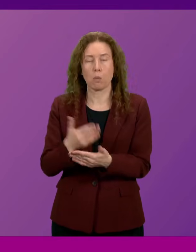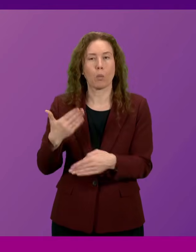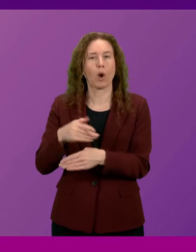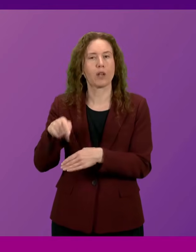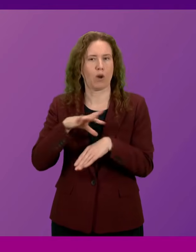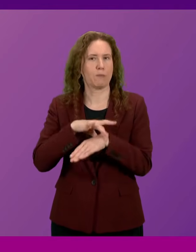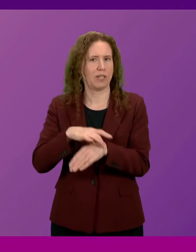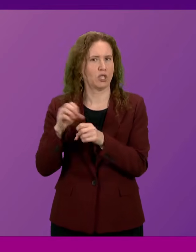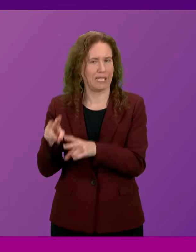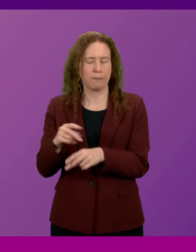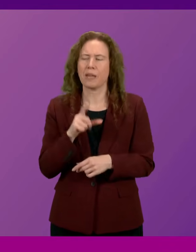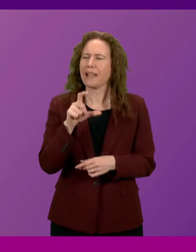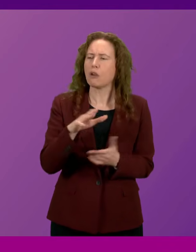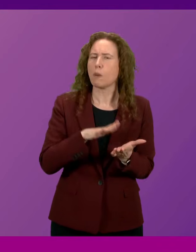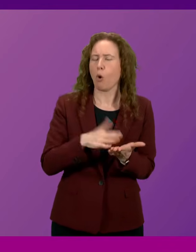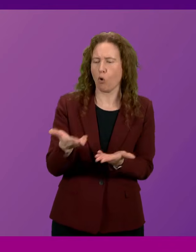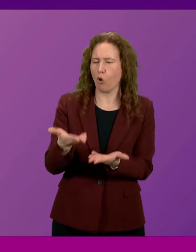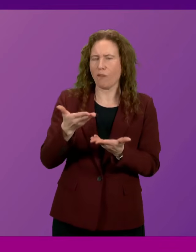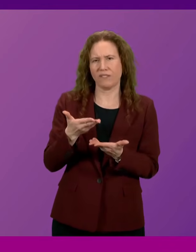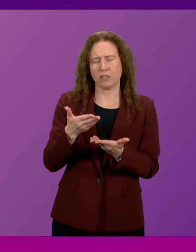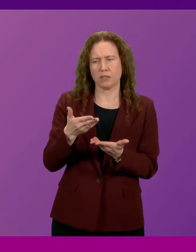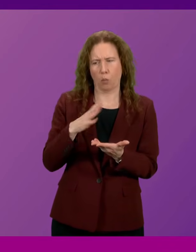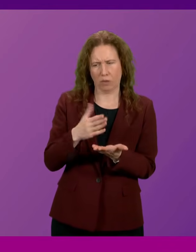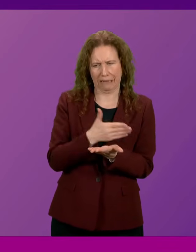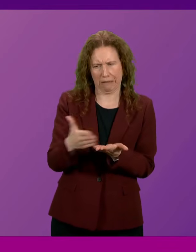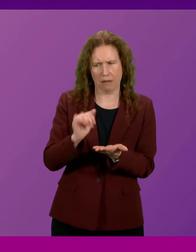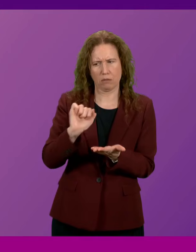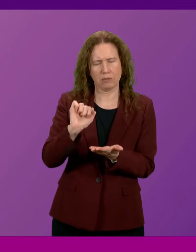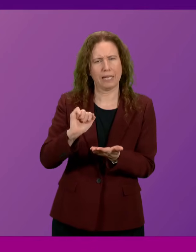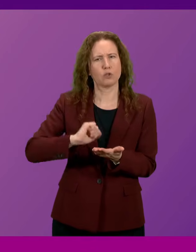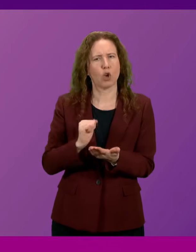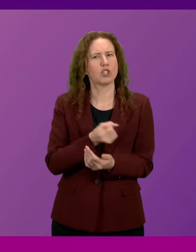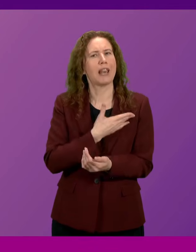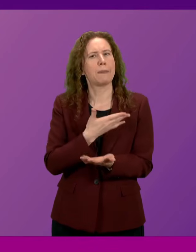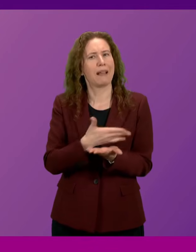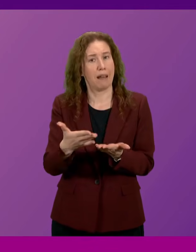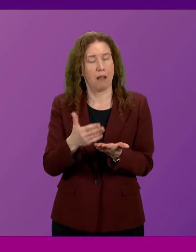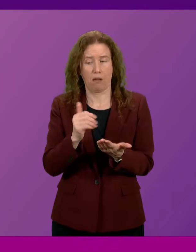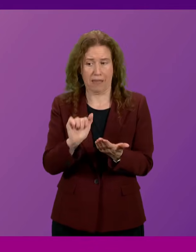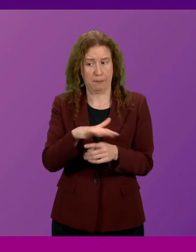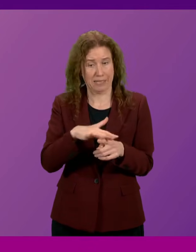Carol Mochan offered to make clear the Scottish Labour position. Let me make clear what Scottish